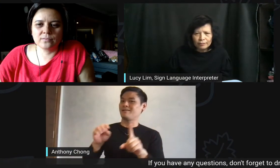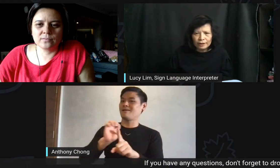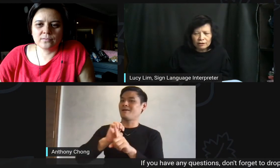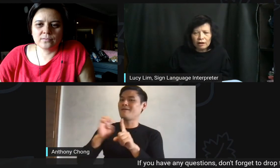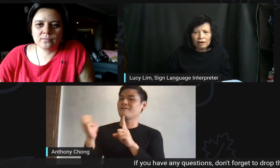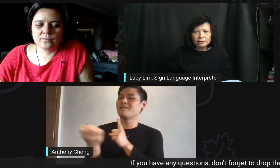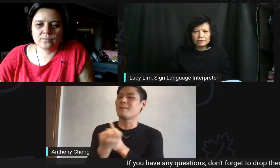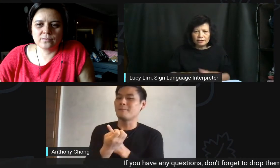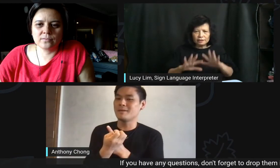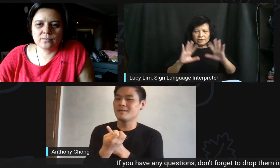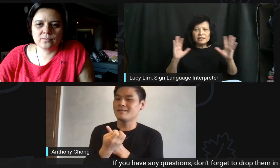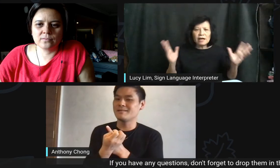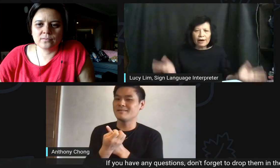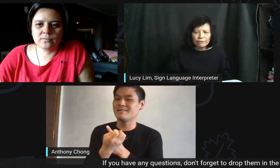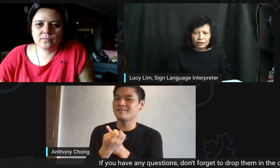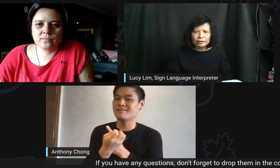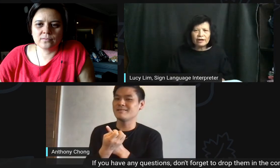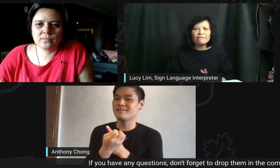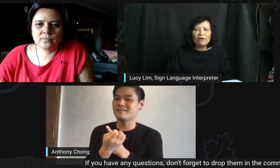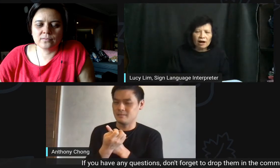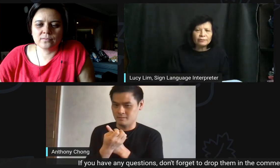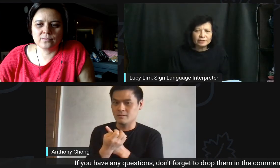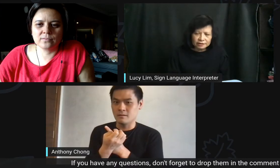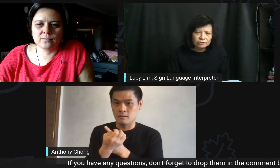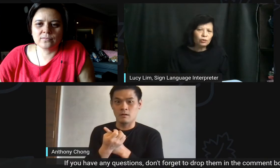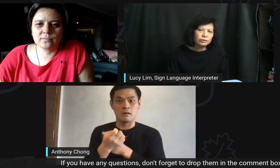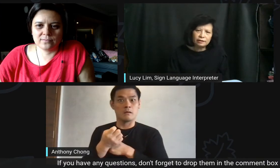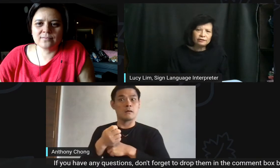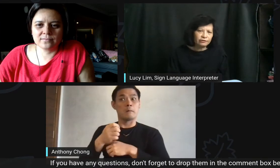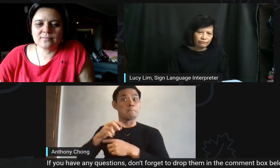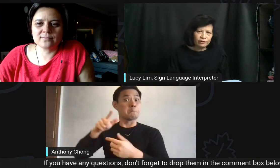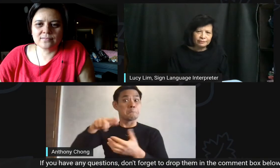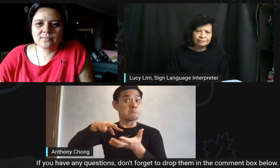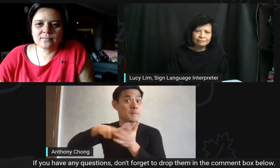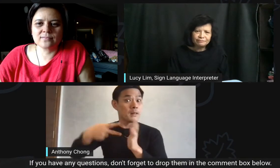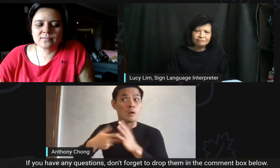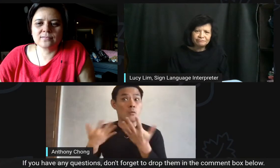because the scenario, the environment is totally different.